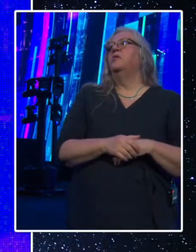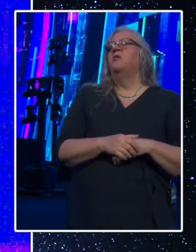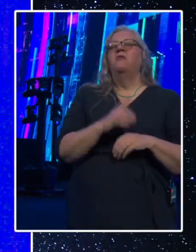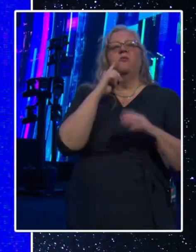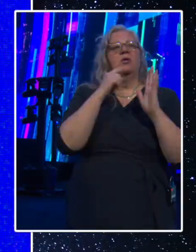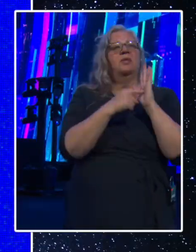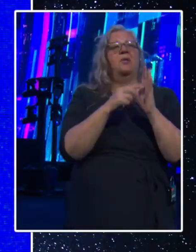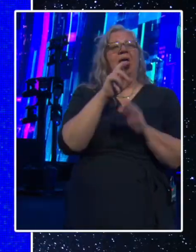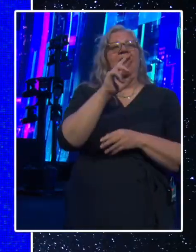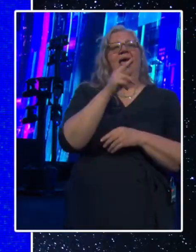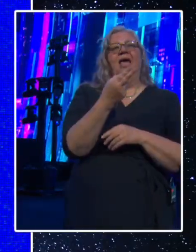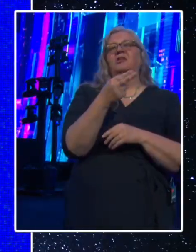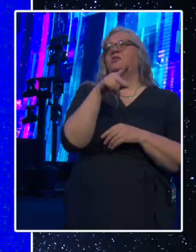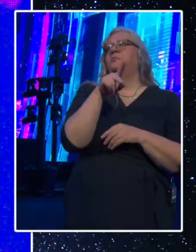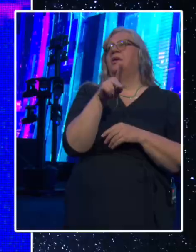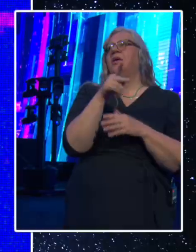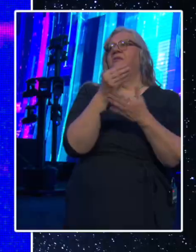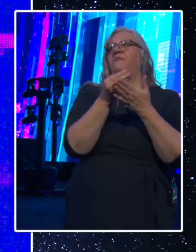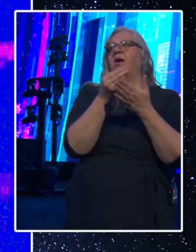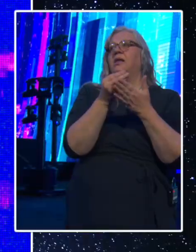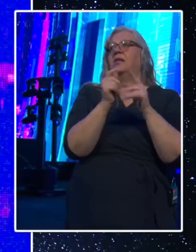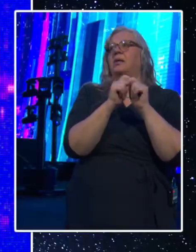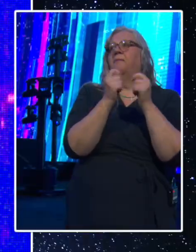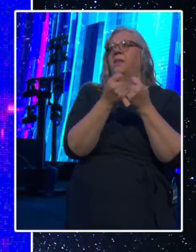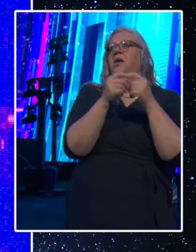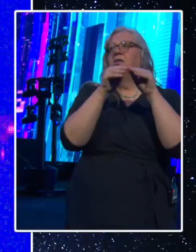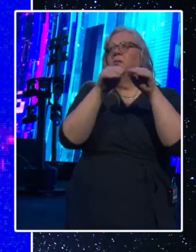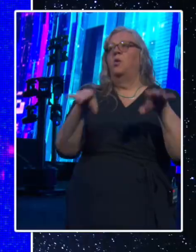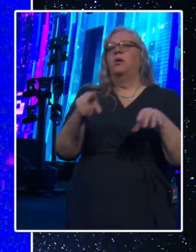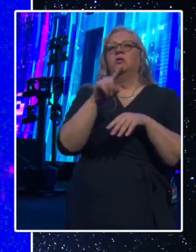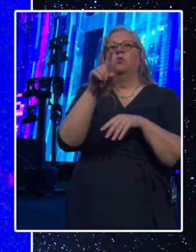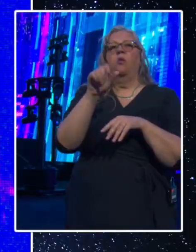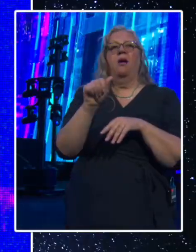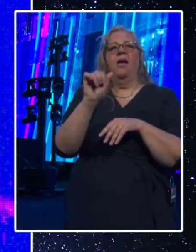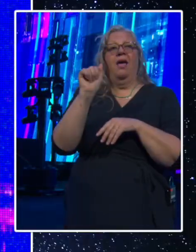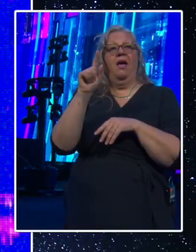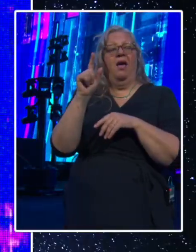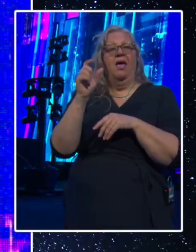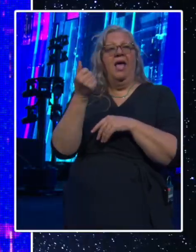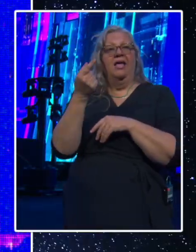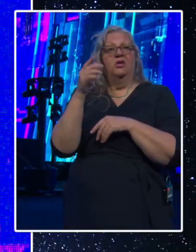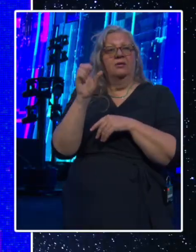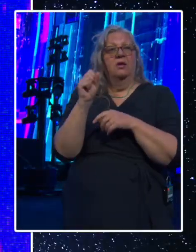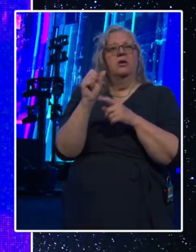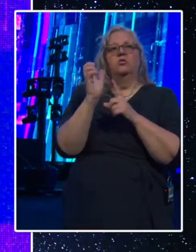For example, our HPE Finance team is deploying the Zora AI CFO Insights agents